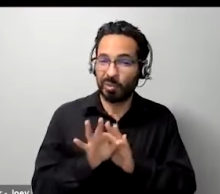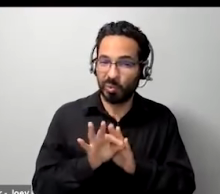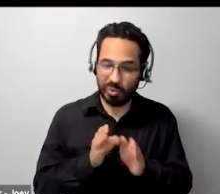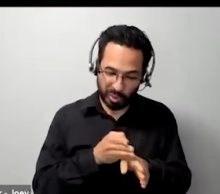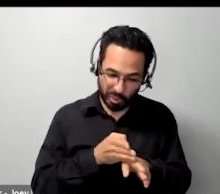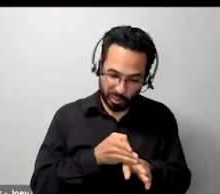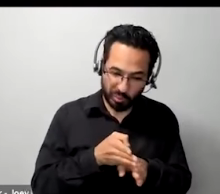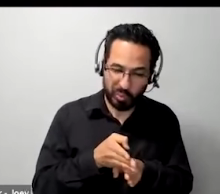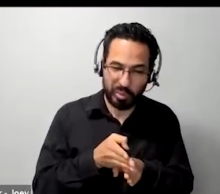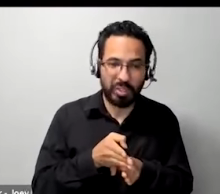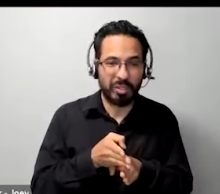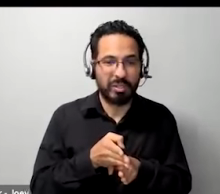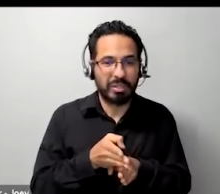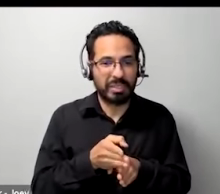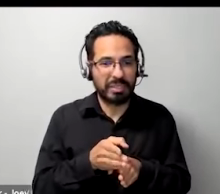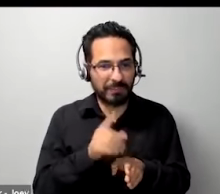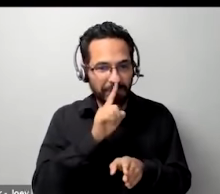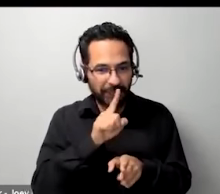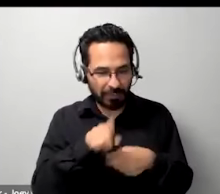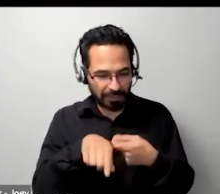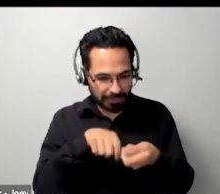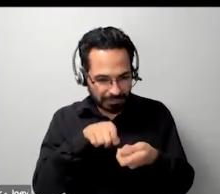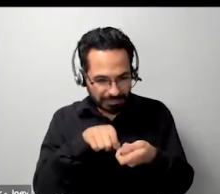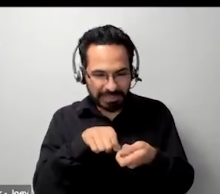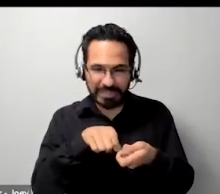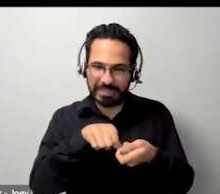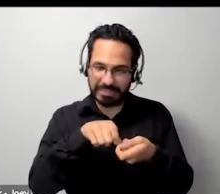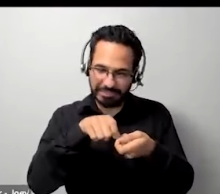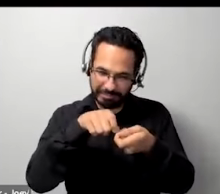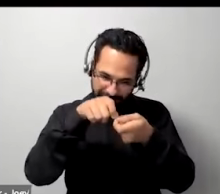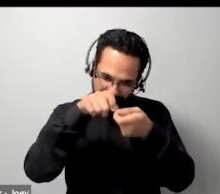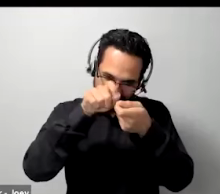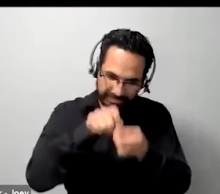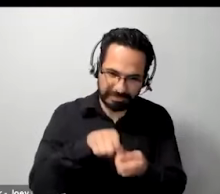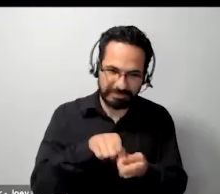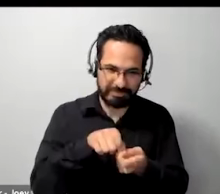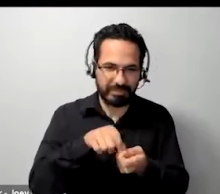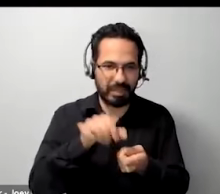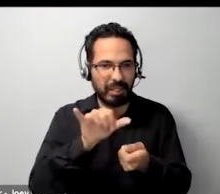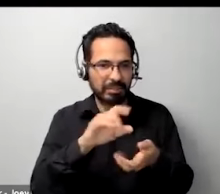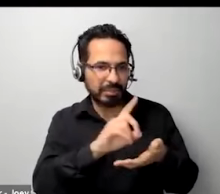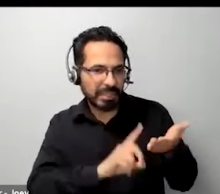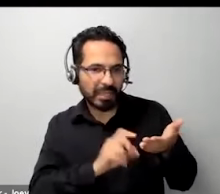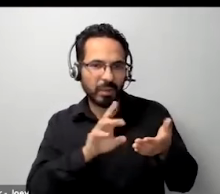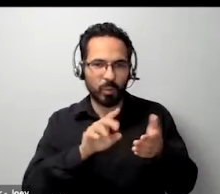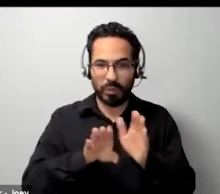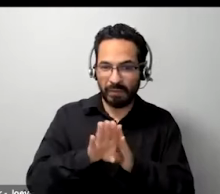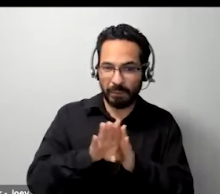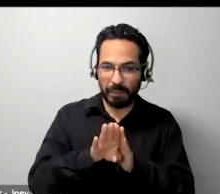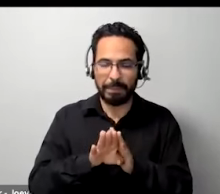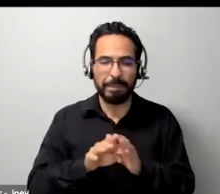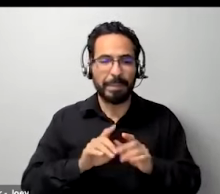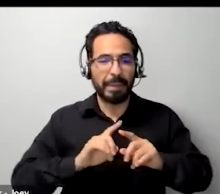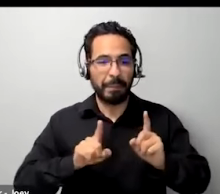that is very narrowly-scoped like design or development, but when you work at a corporate level